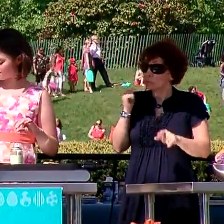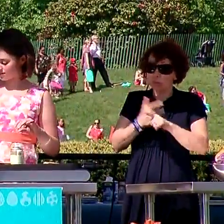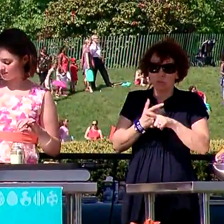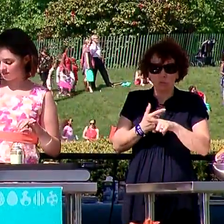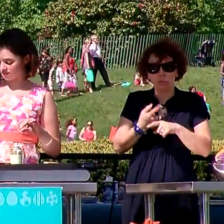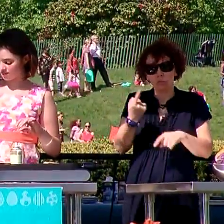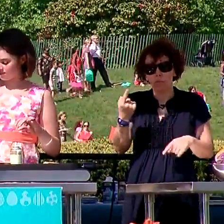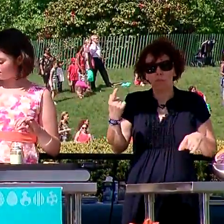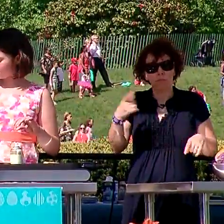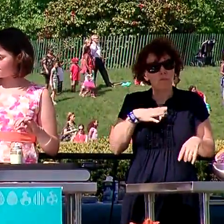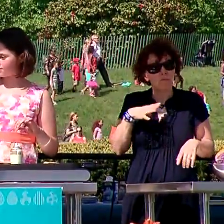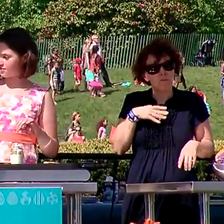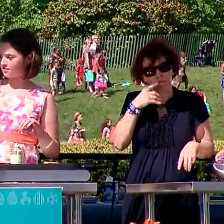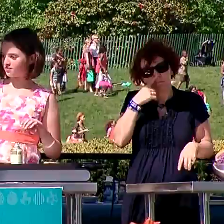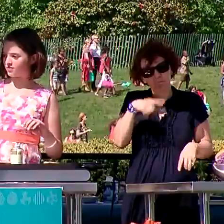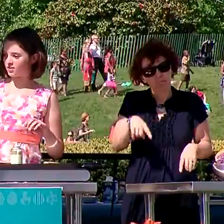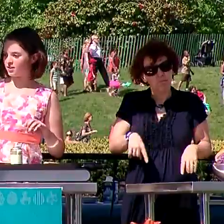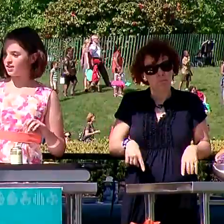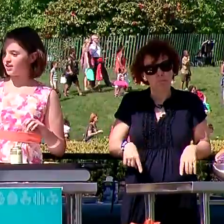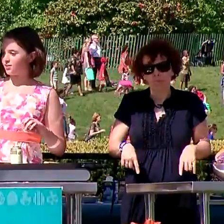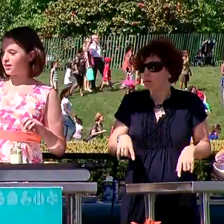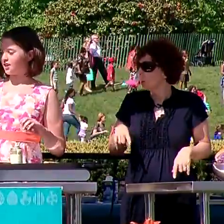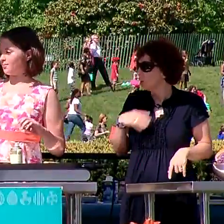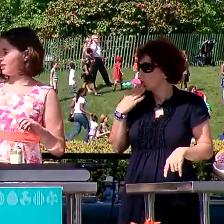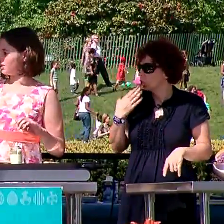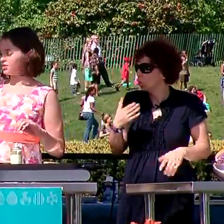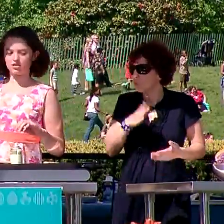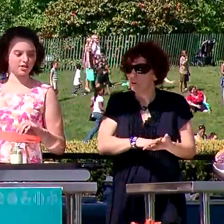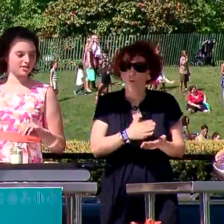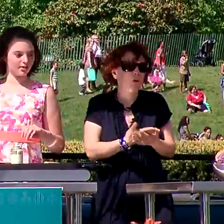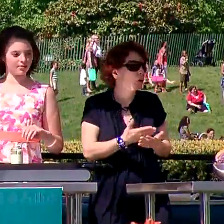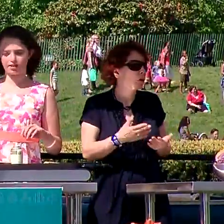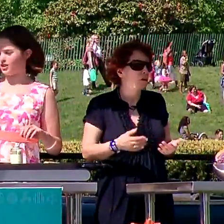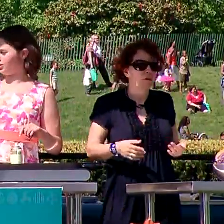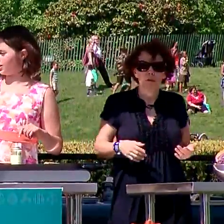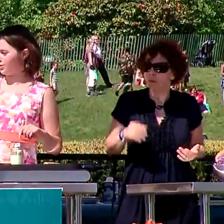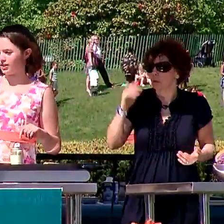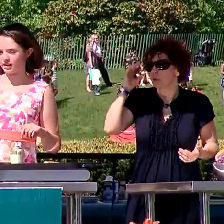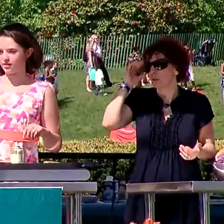There you go. Is she a good cook? Child: